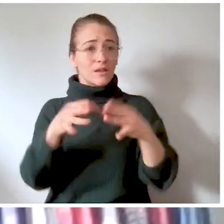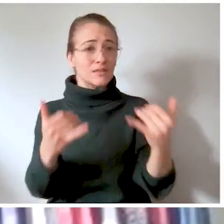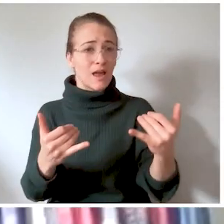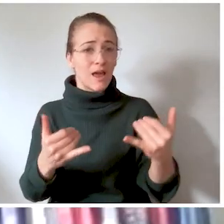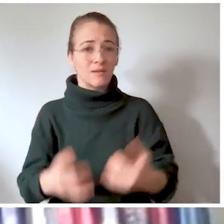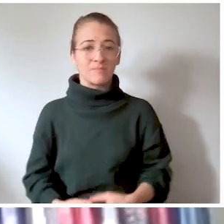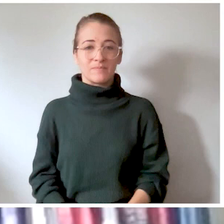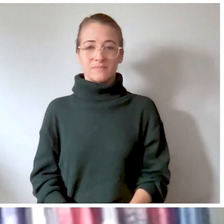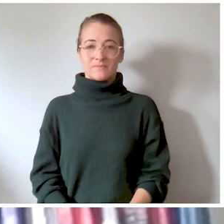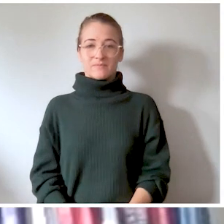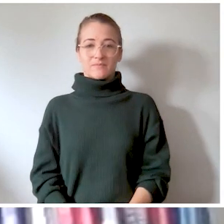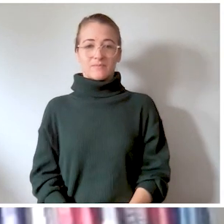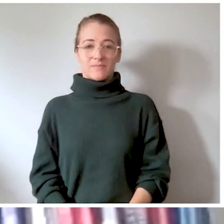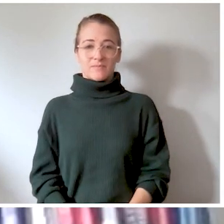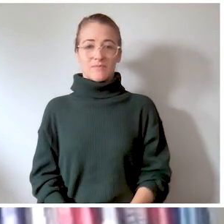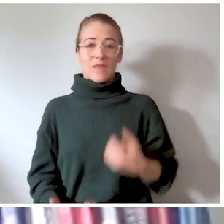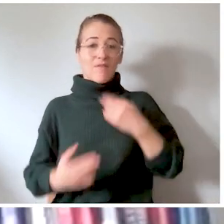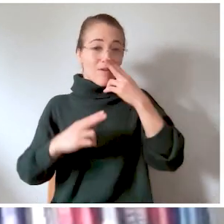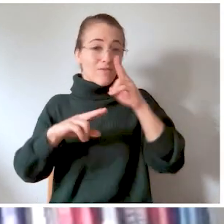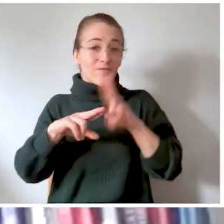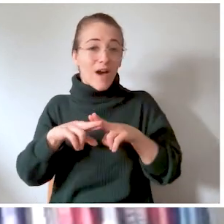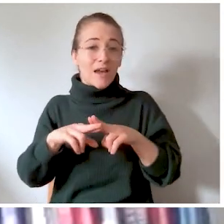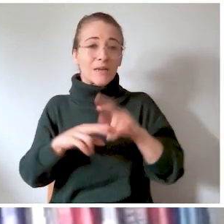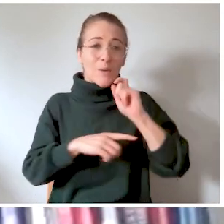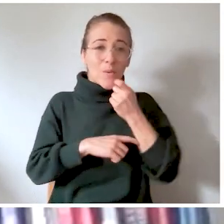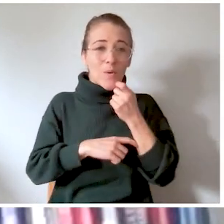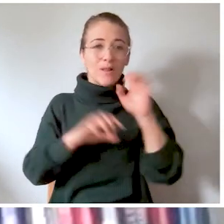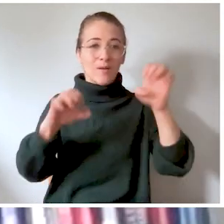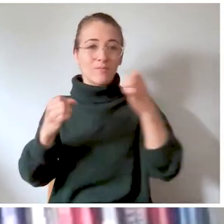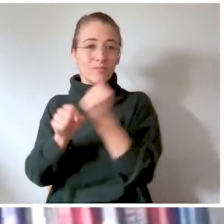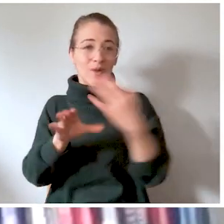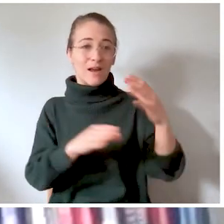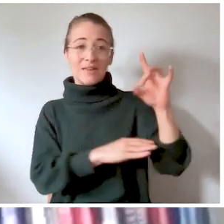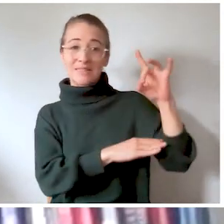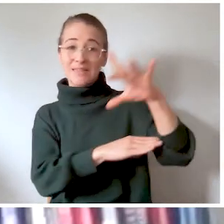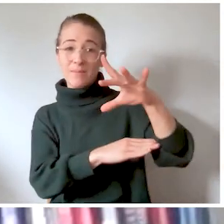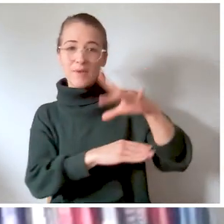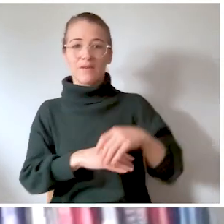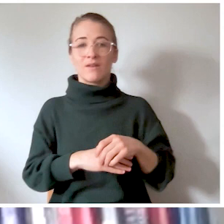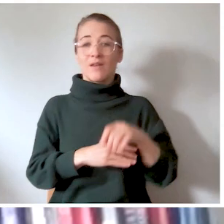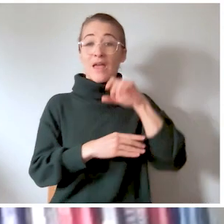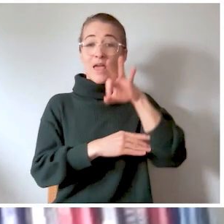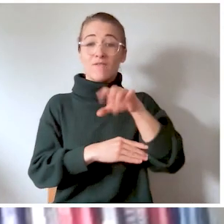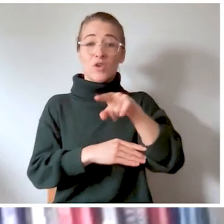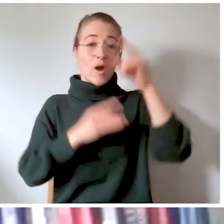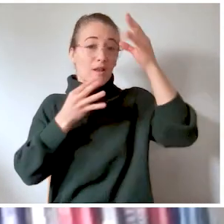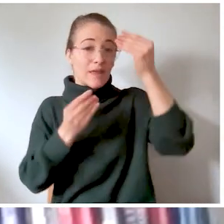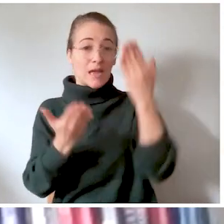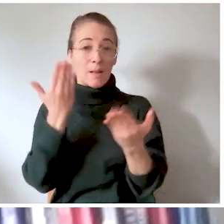I have a kind of fun, cool emergency preparedness tip. If you are thinking that you may need to shelter